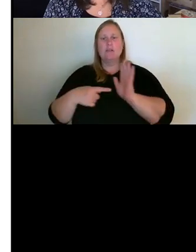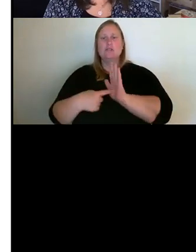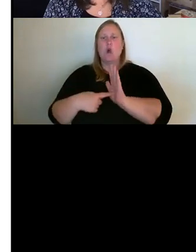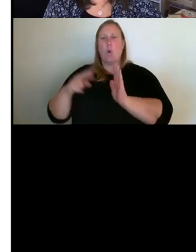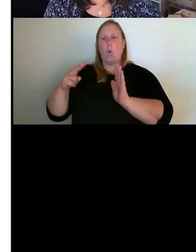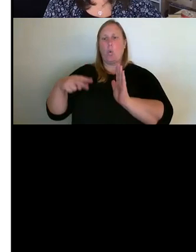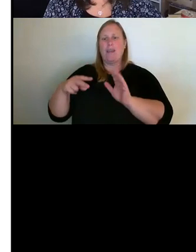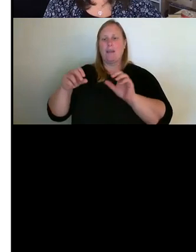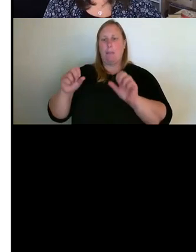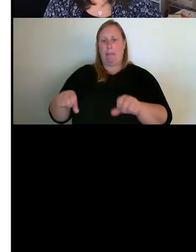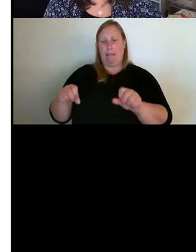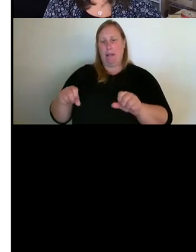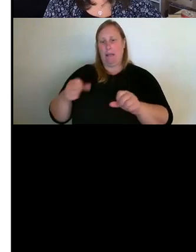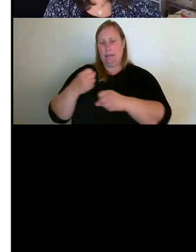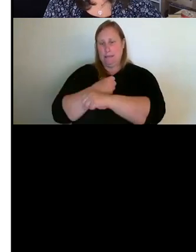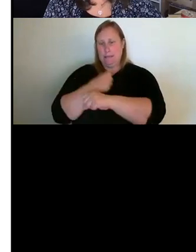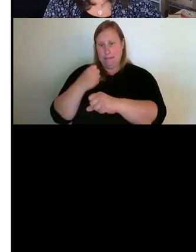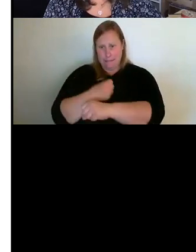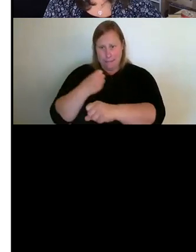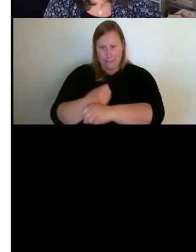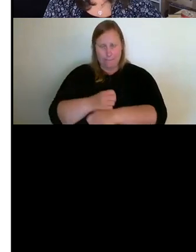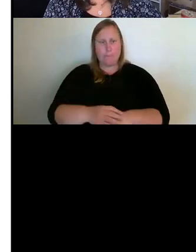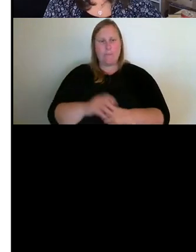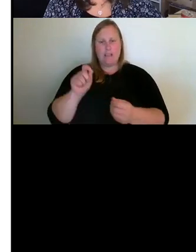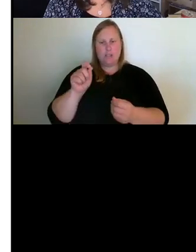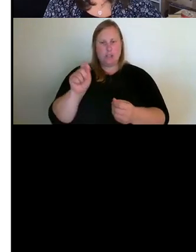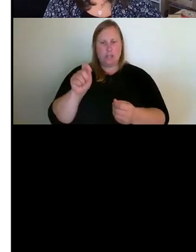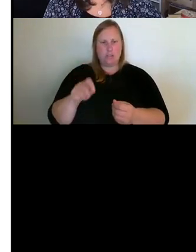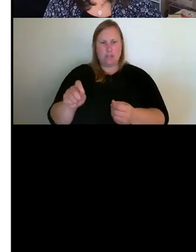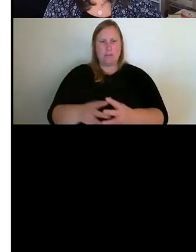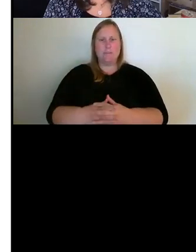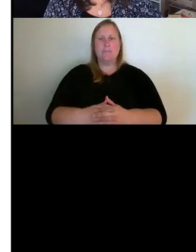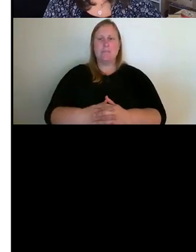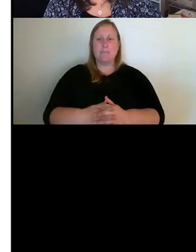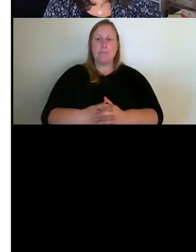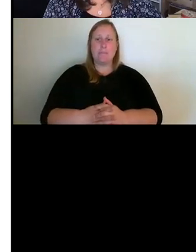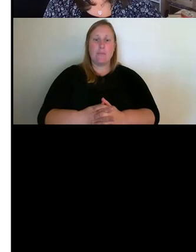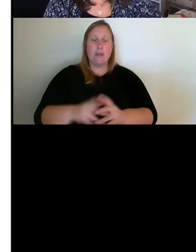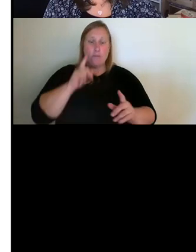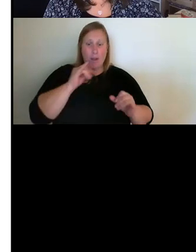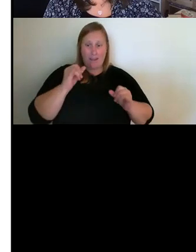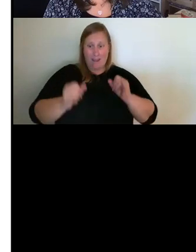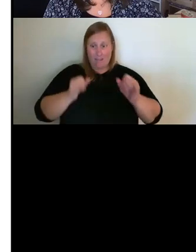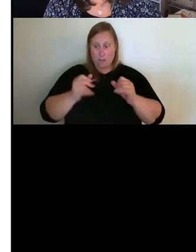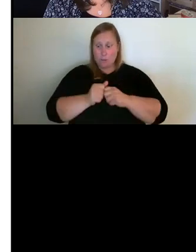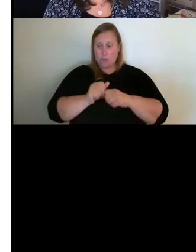What I want to share for individuals that use screen readers and want to set this up for